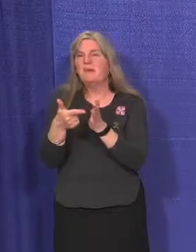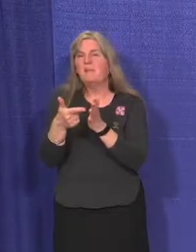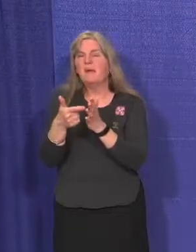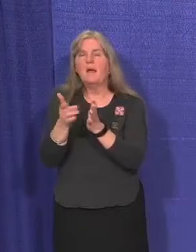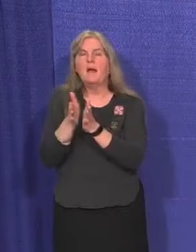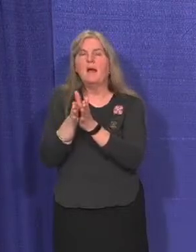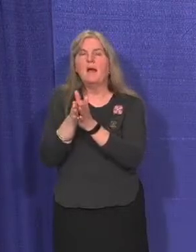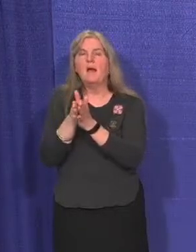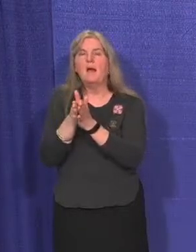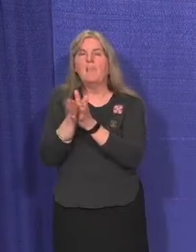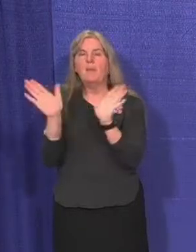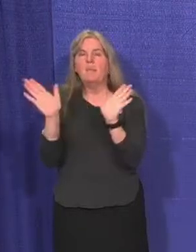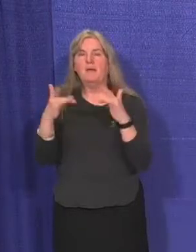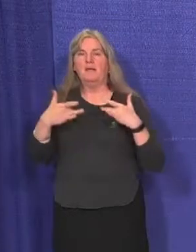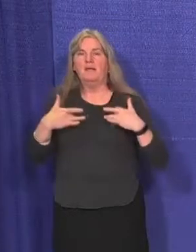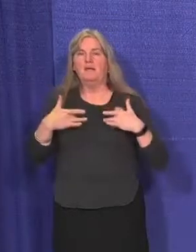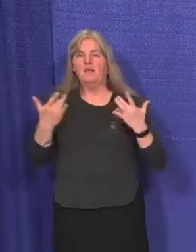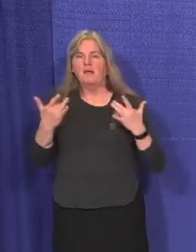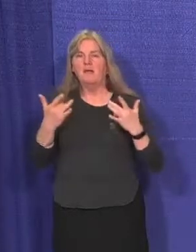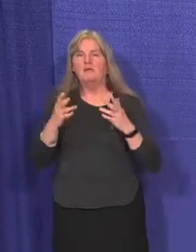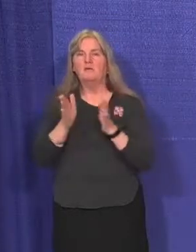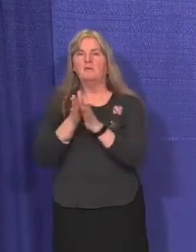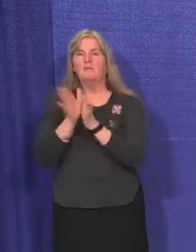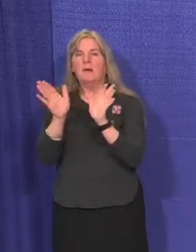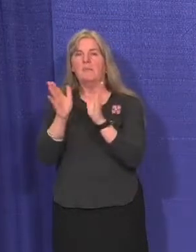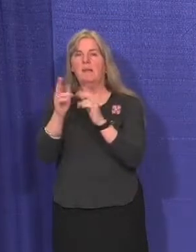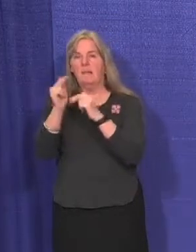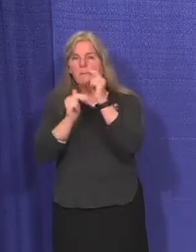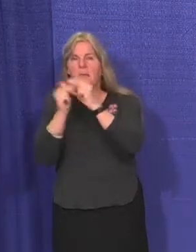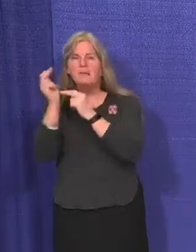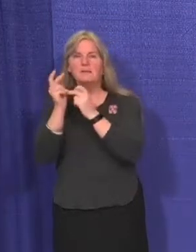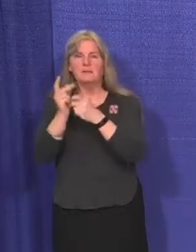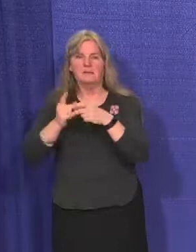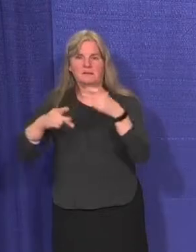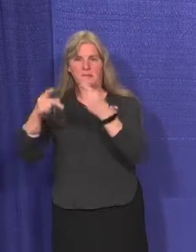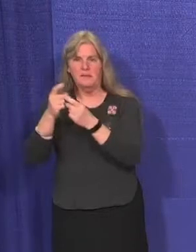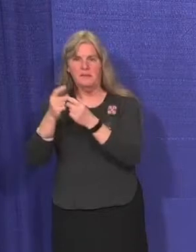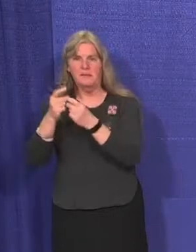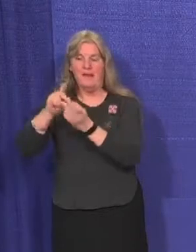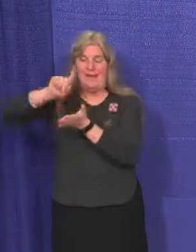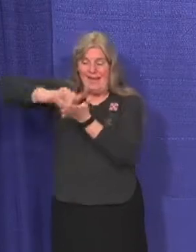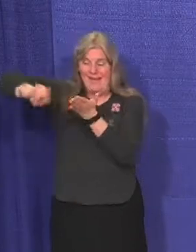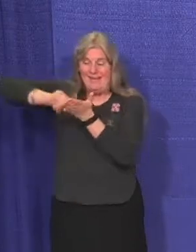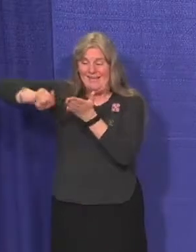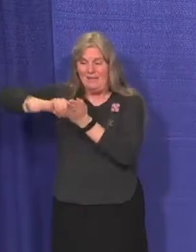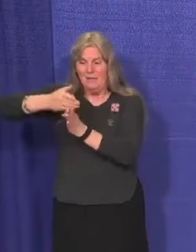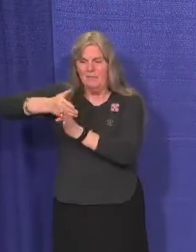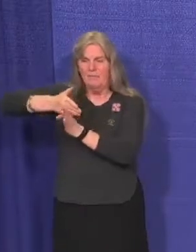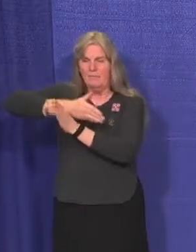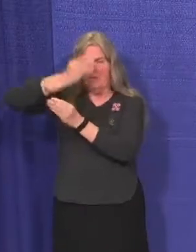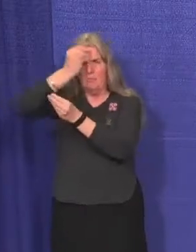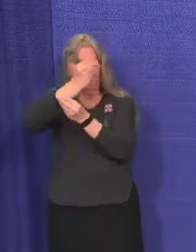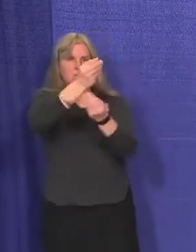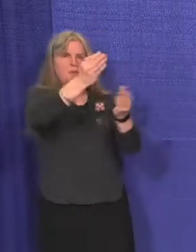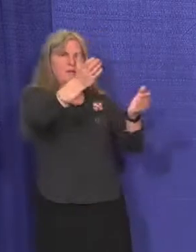That can be detrimental. It's recognizing we need to gather the information and